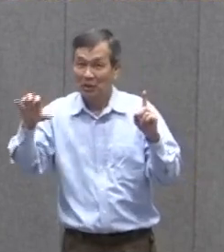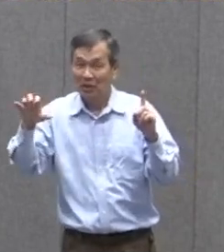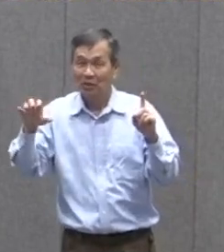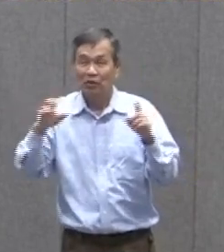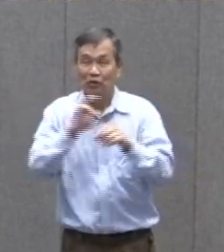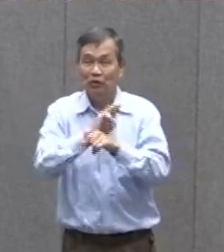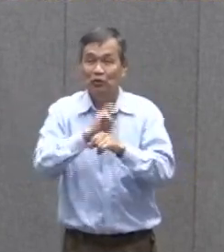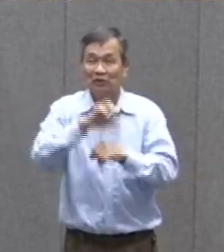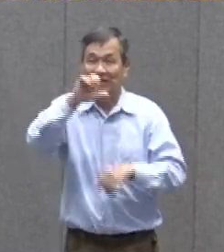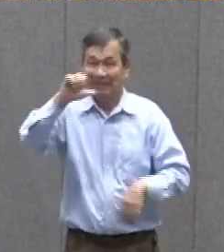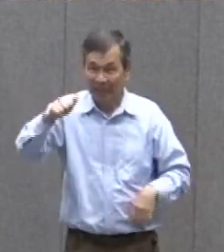Can you help me?